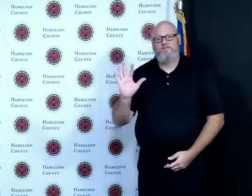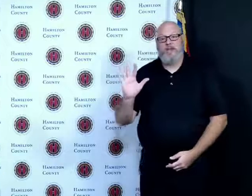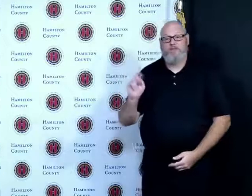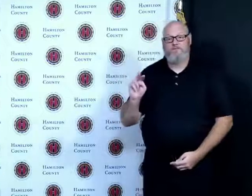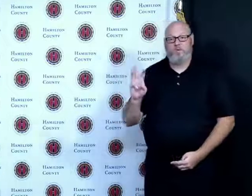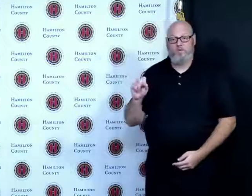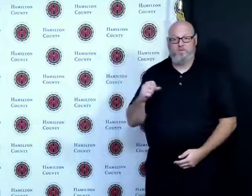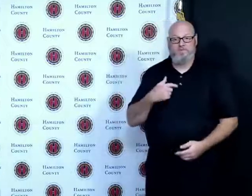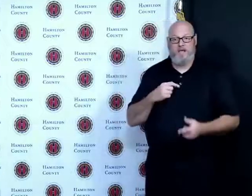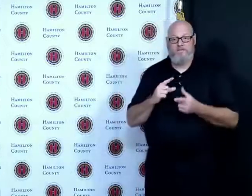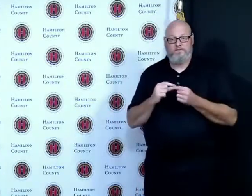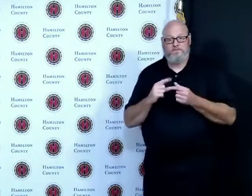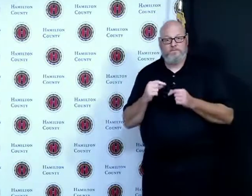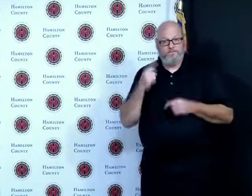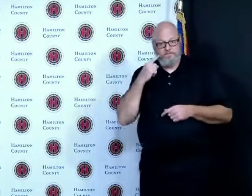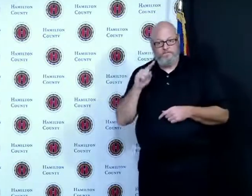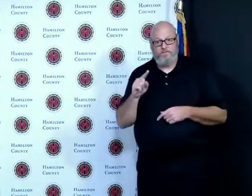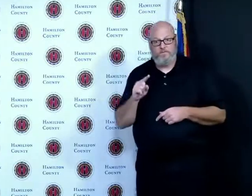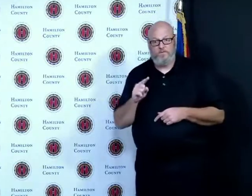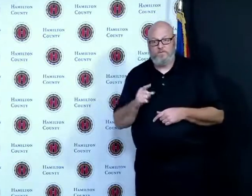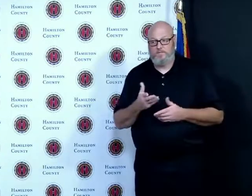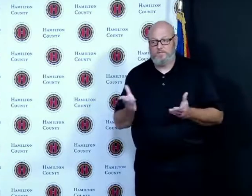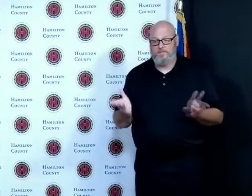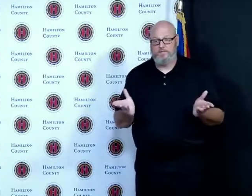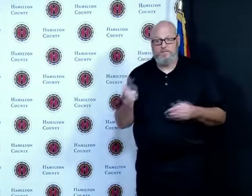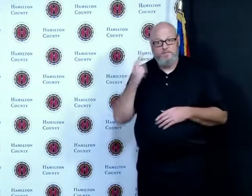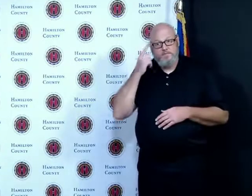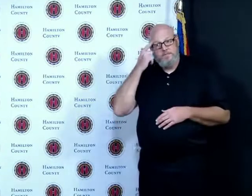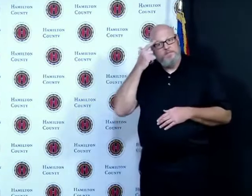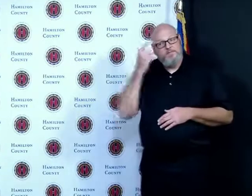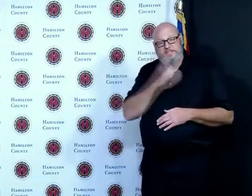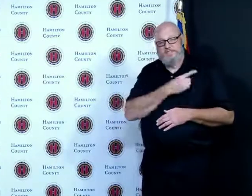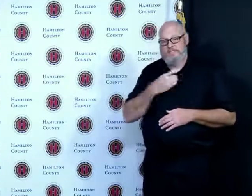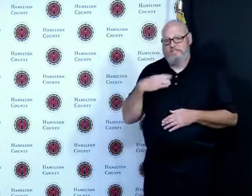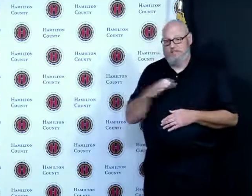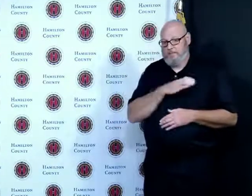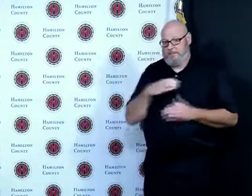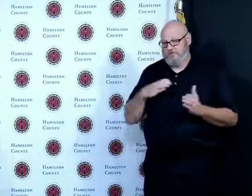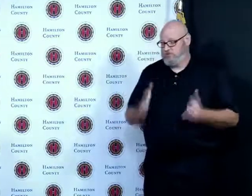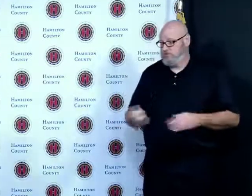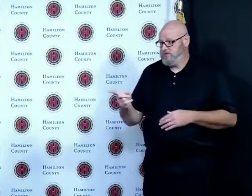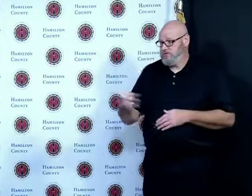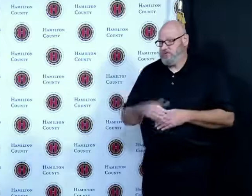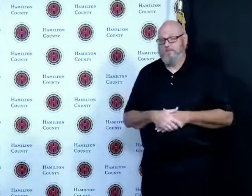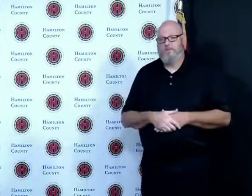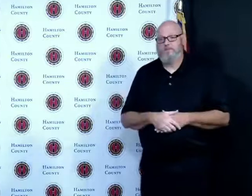yeah Denise for Denise first though if I could if that's all right I'm sorry yeah because you've